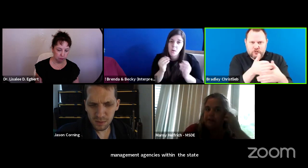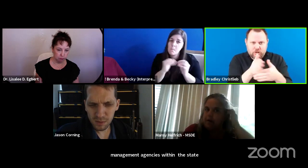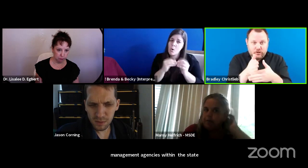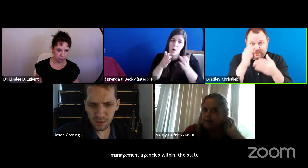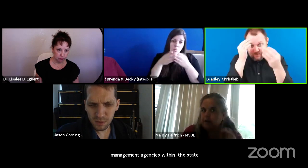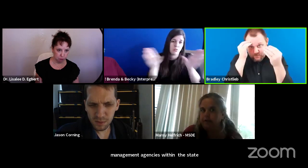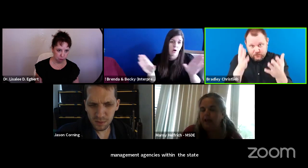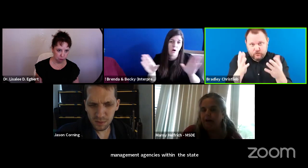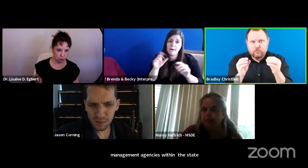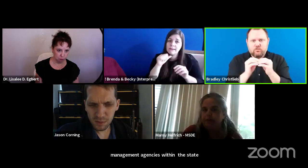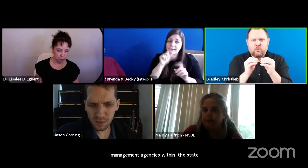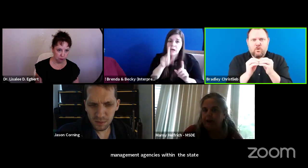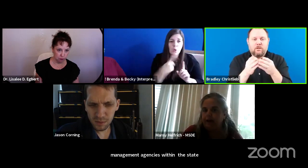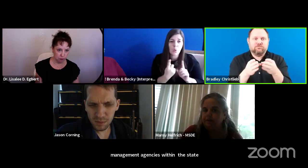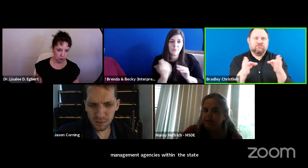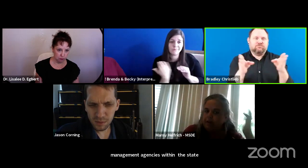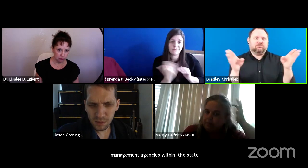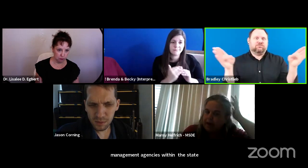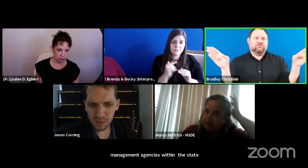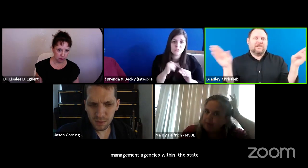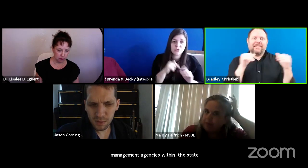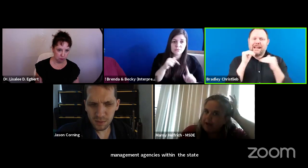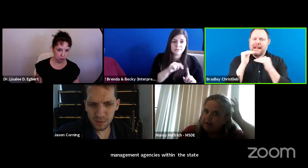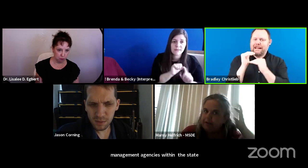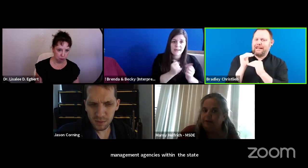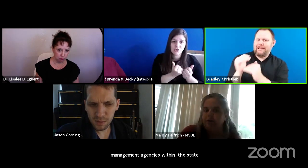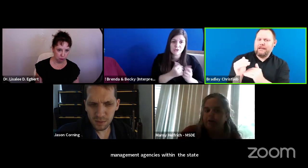that are represented on the council to have maximum impact.